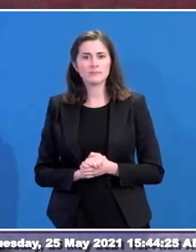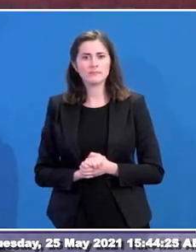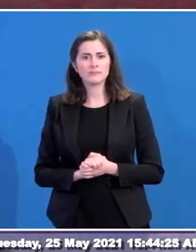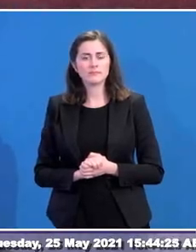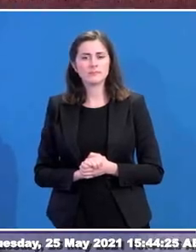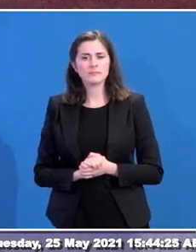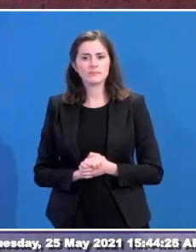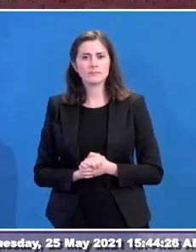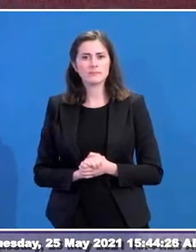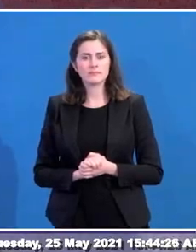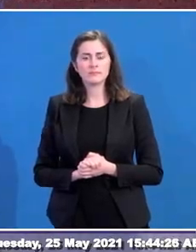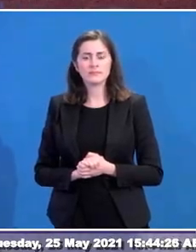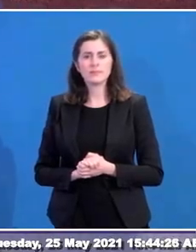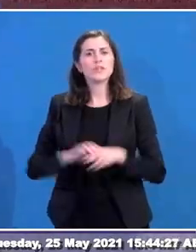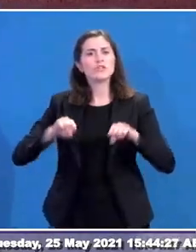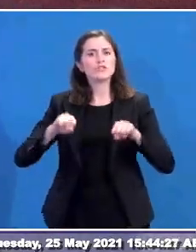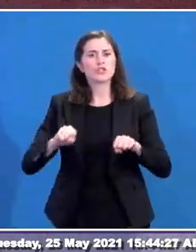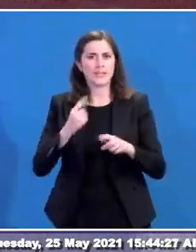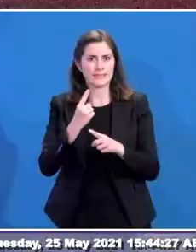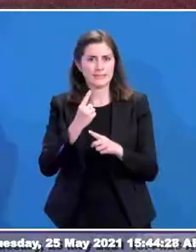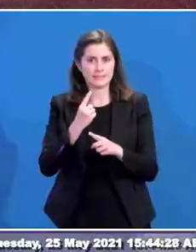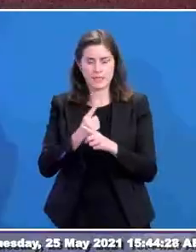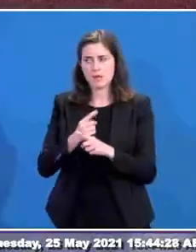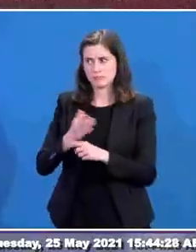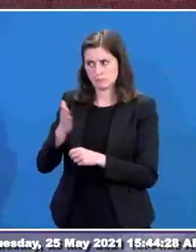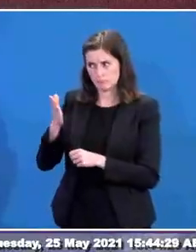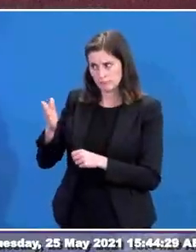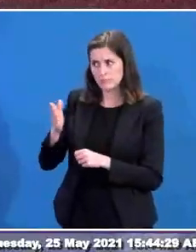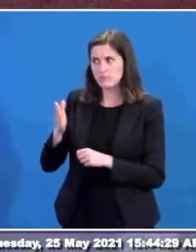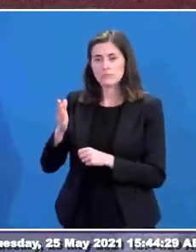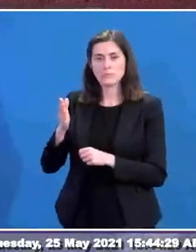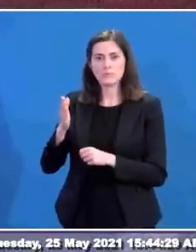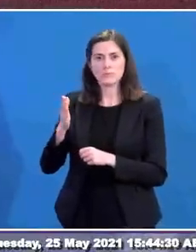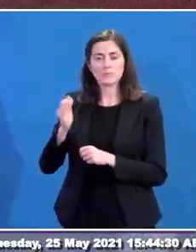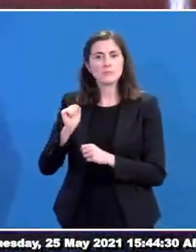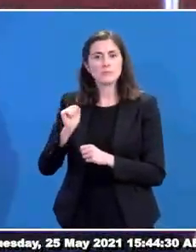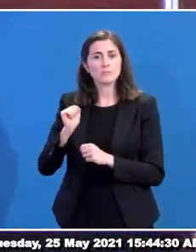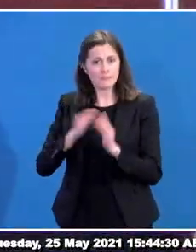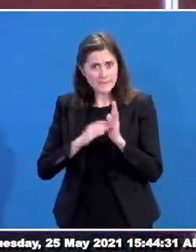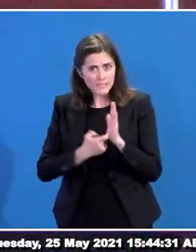I should explain --- it's Mr Duggan, isn't it? No, it's not Mr Duggan it's